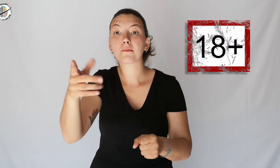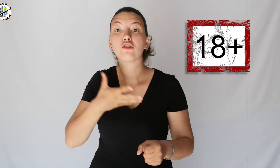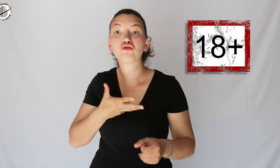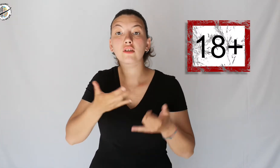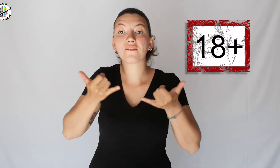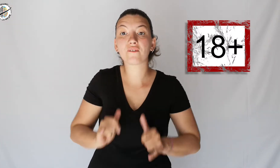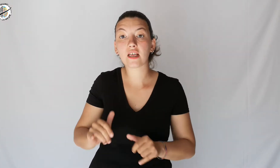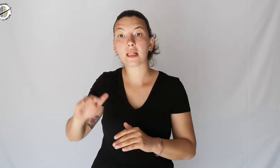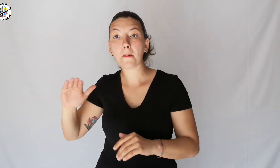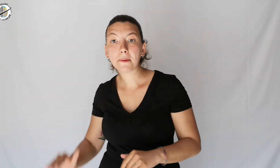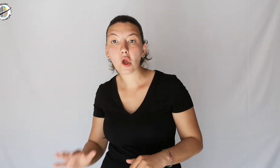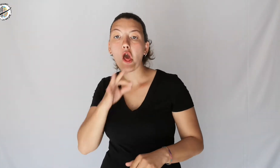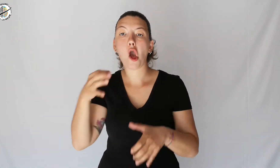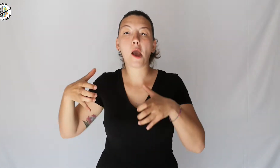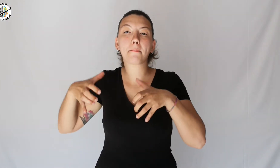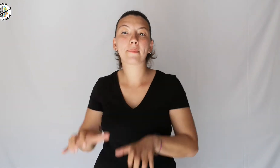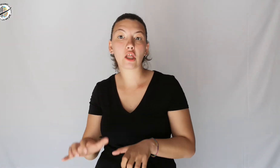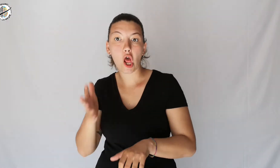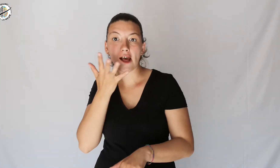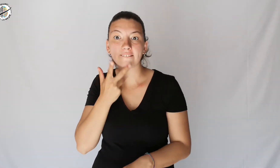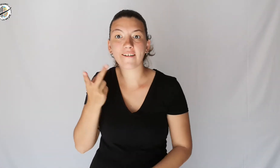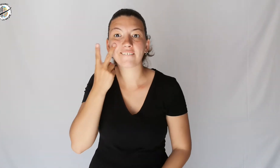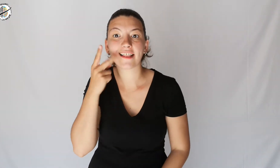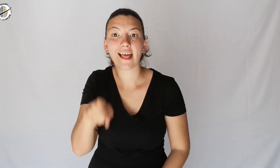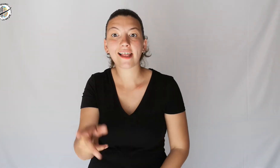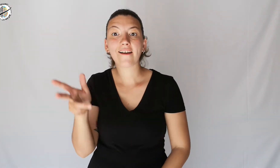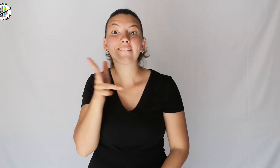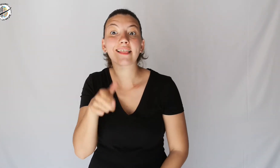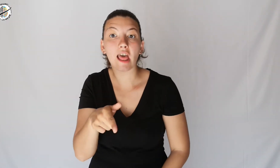if you have small children or minors in your family who want to see the video it